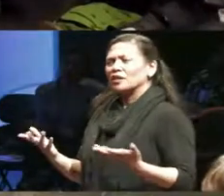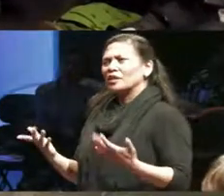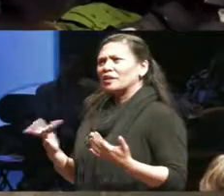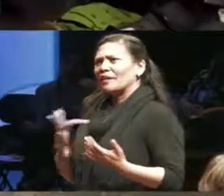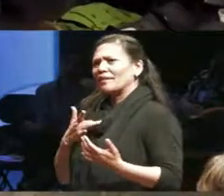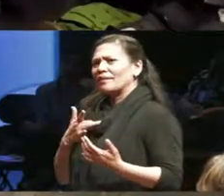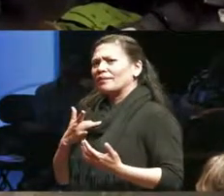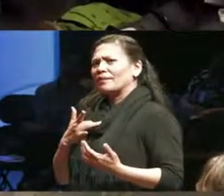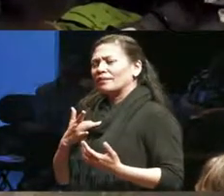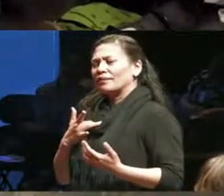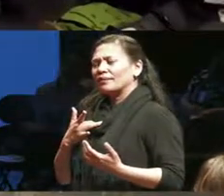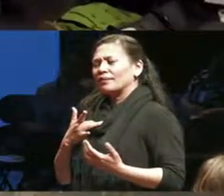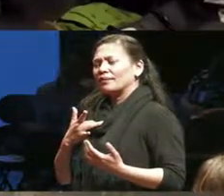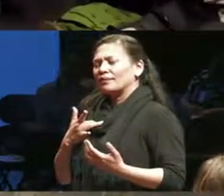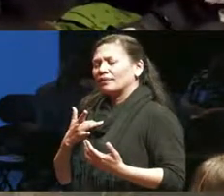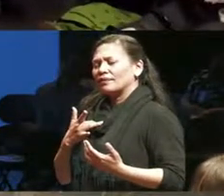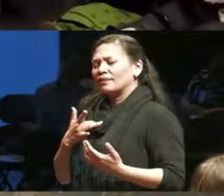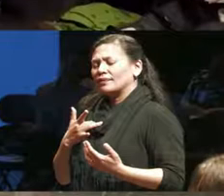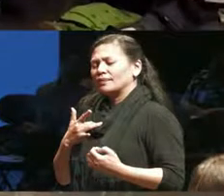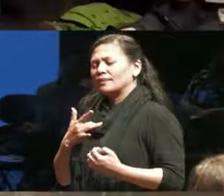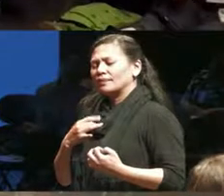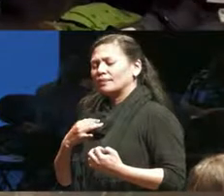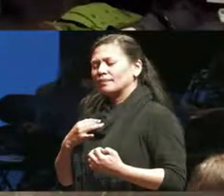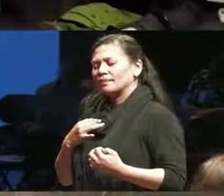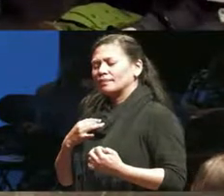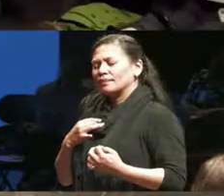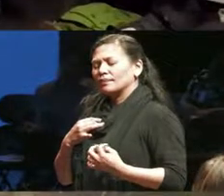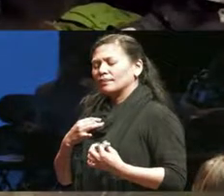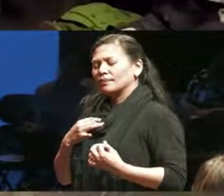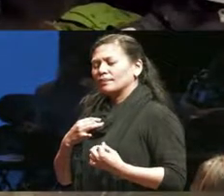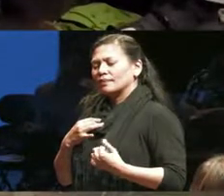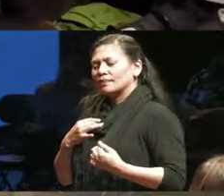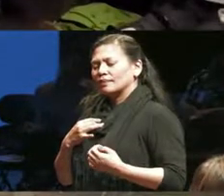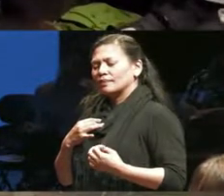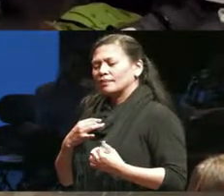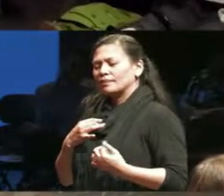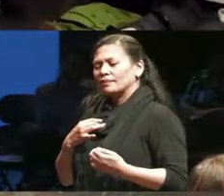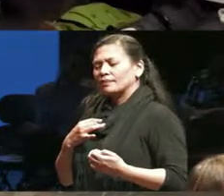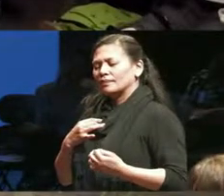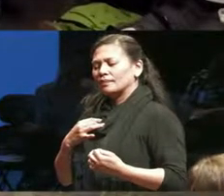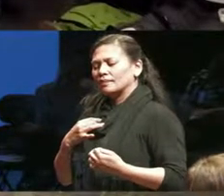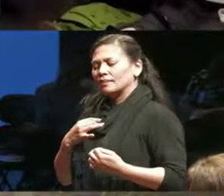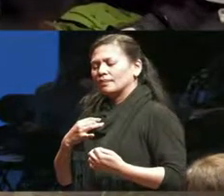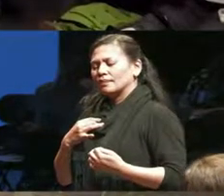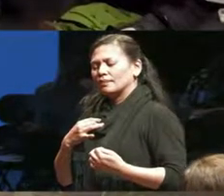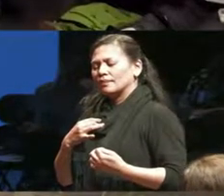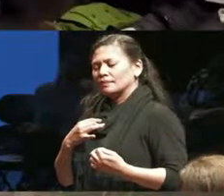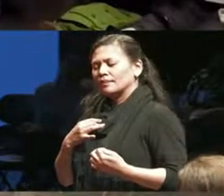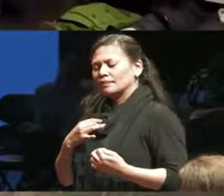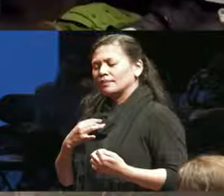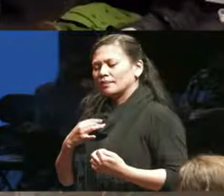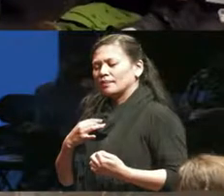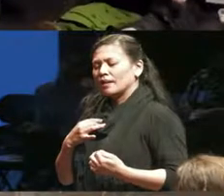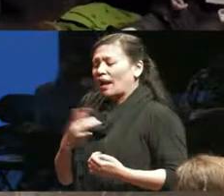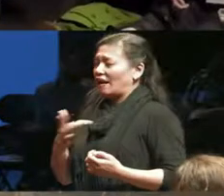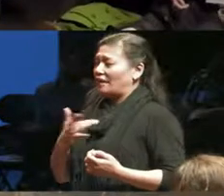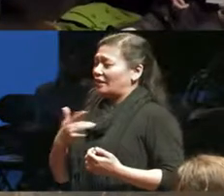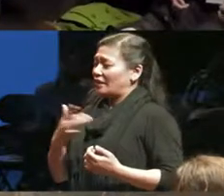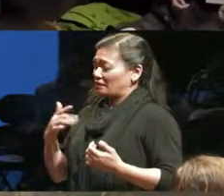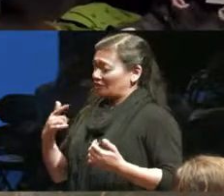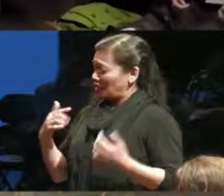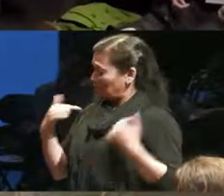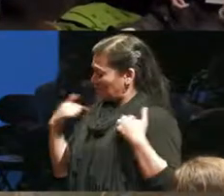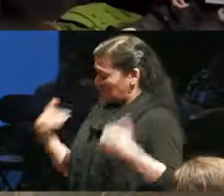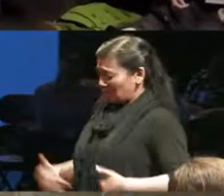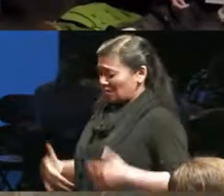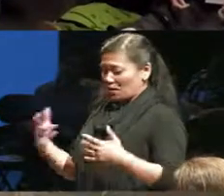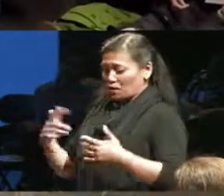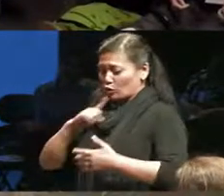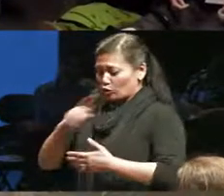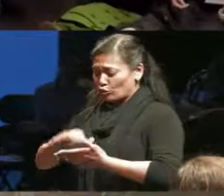can claim my my the the the truth of my physical presence with my disability